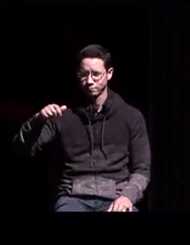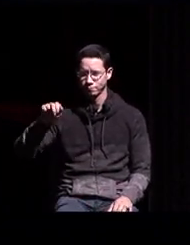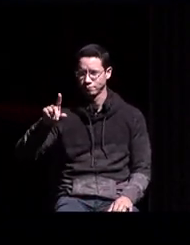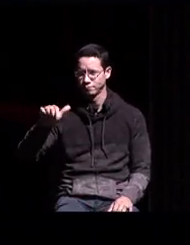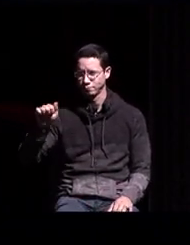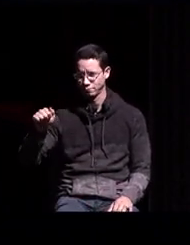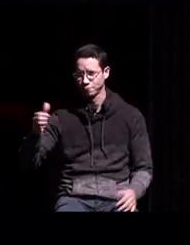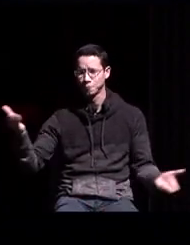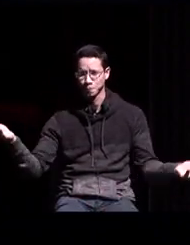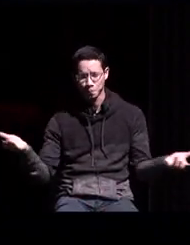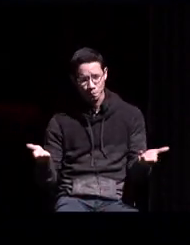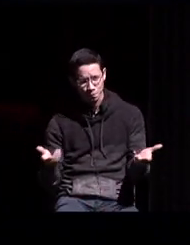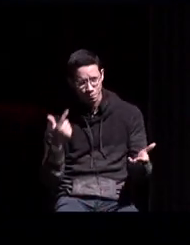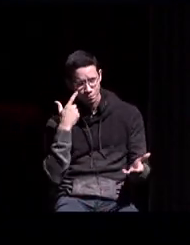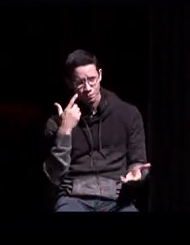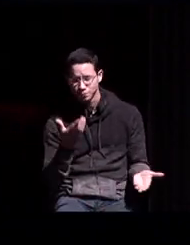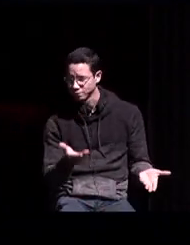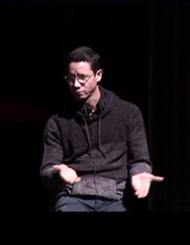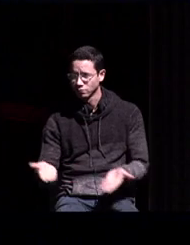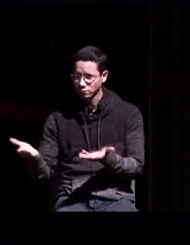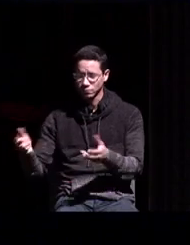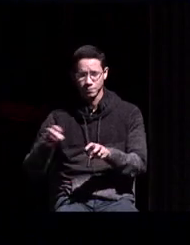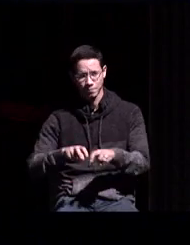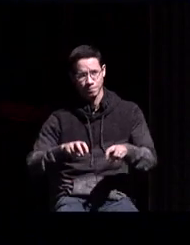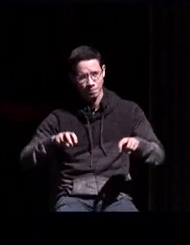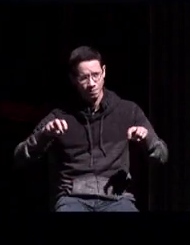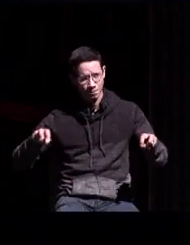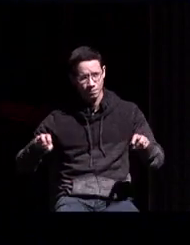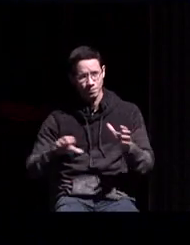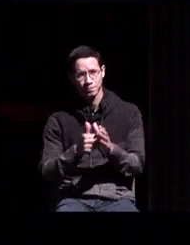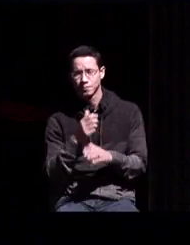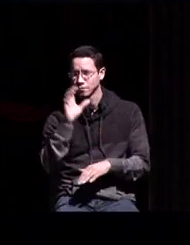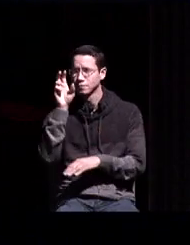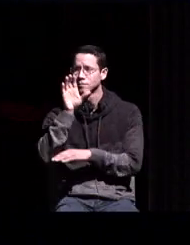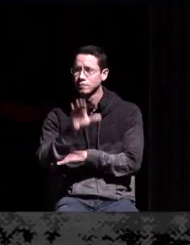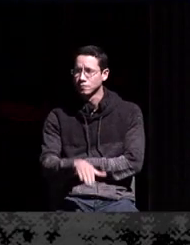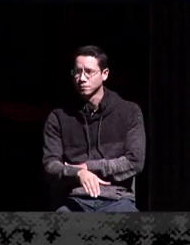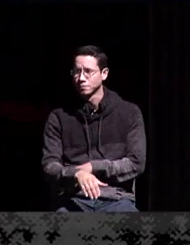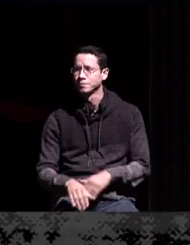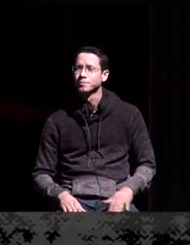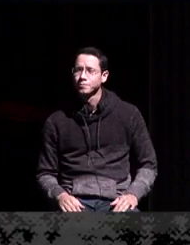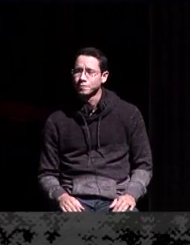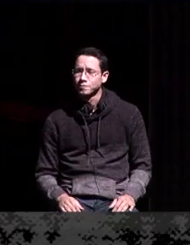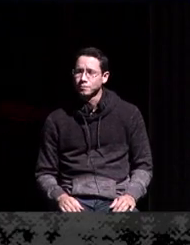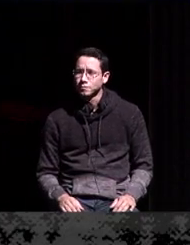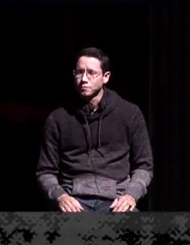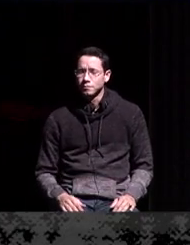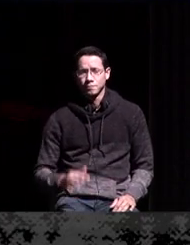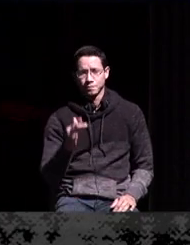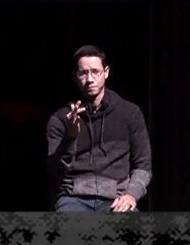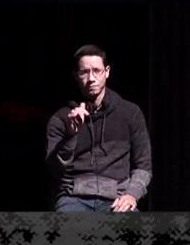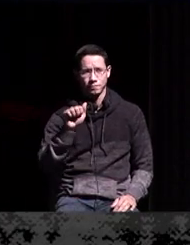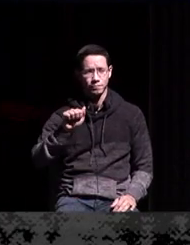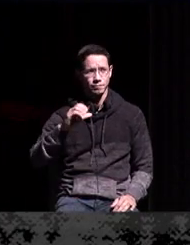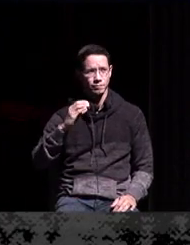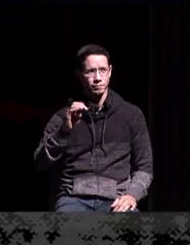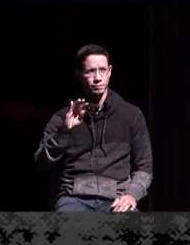we begin the first discussion in this seminar’s block, “The tourism aspects of Vulnerability”.